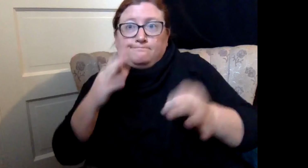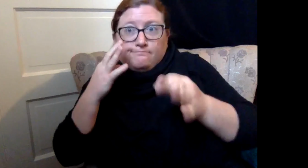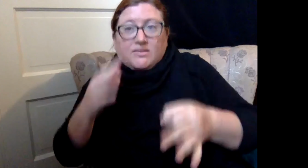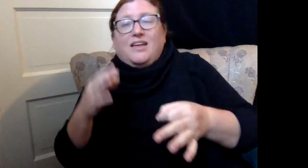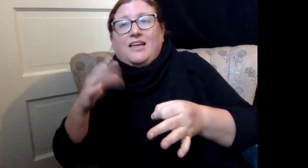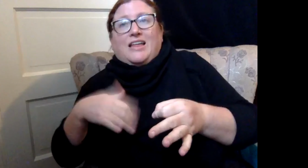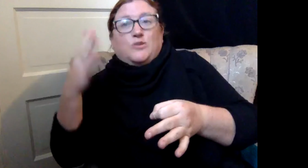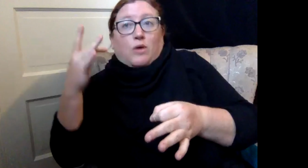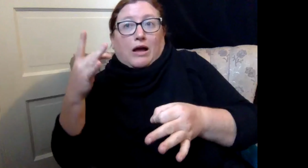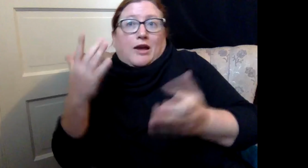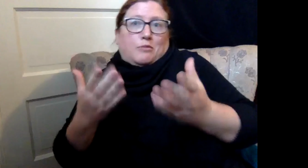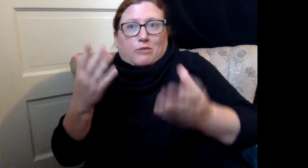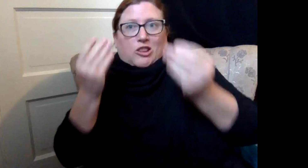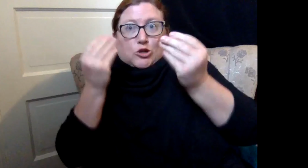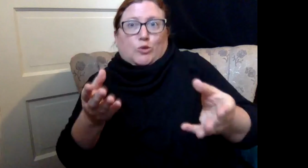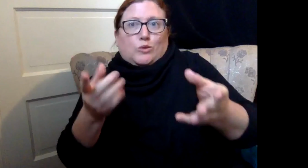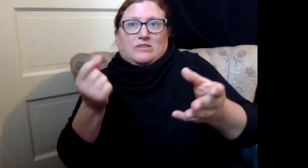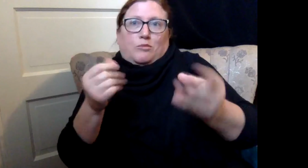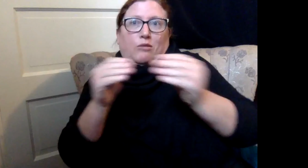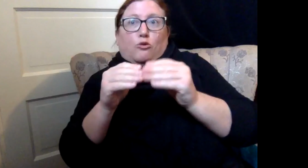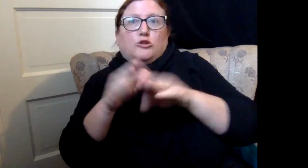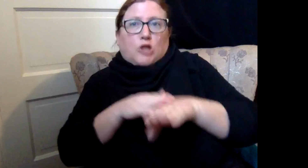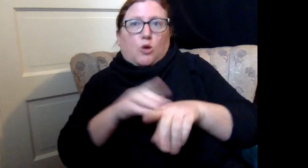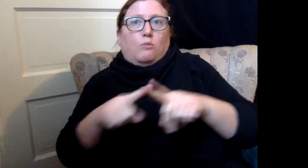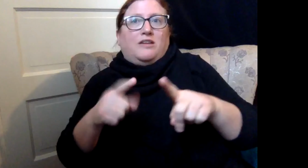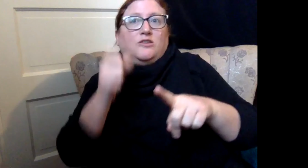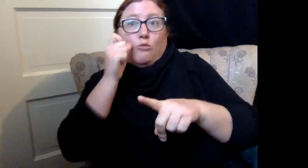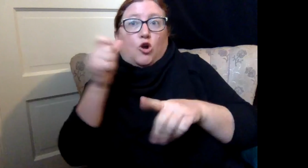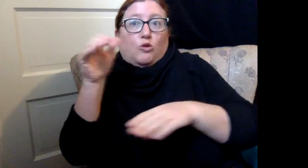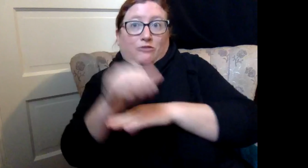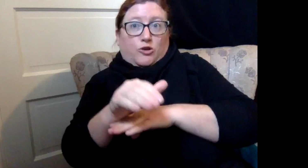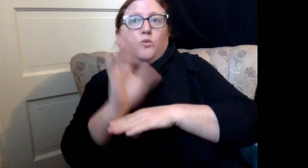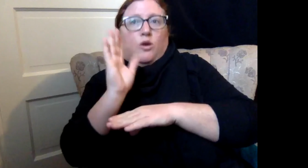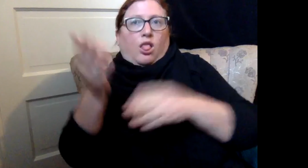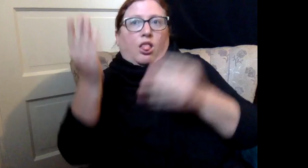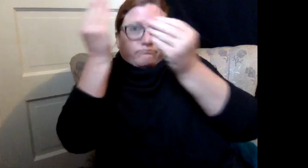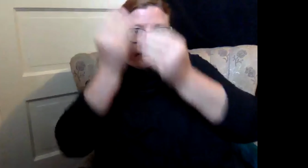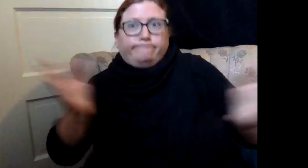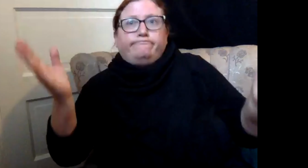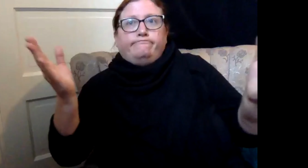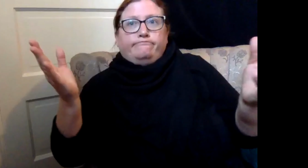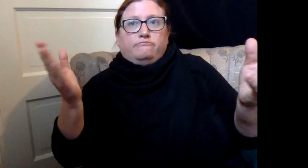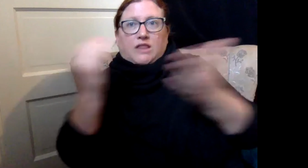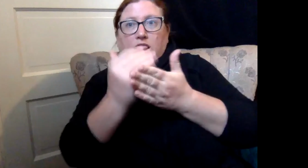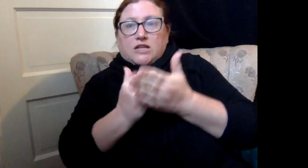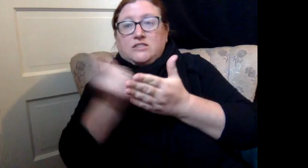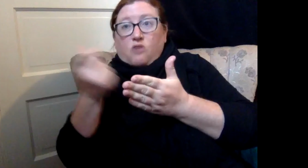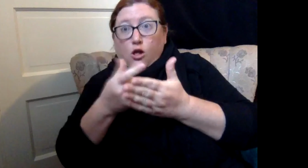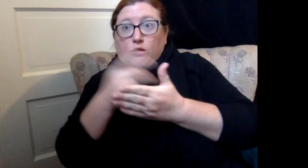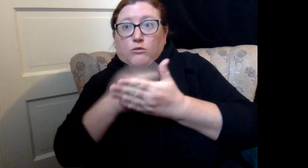district around a lot of these decisions which is why in some cases the news coming out if slower than you might expect.